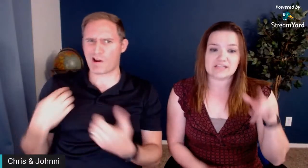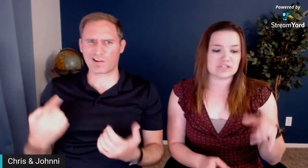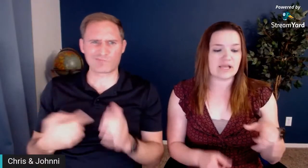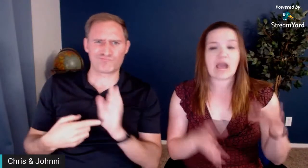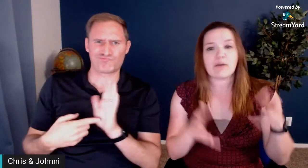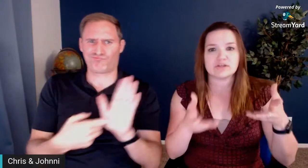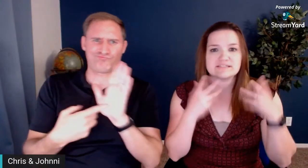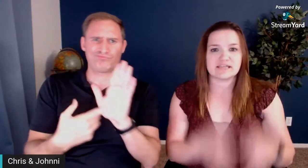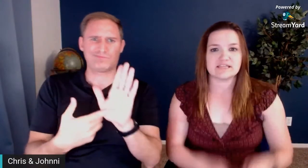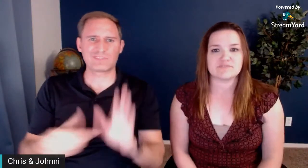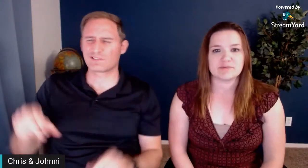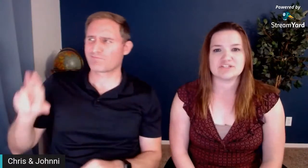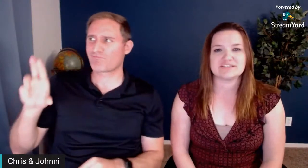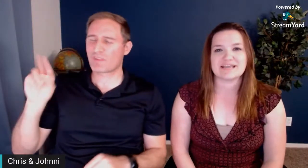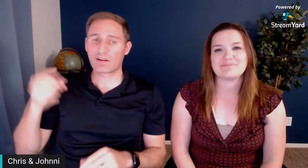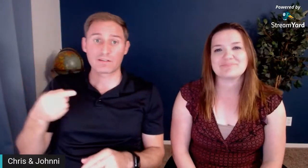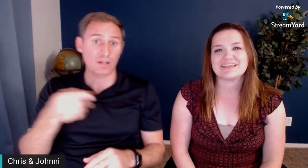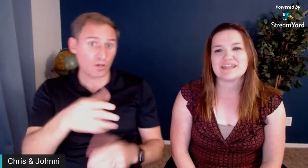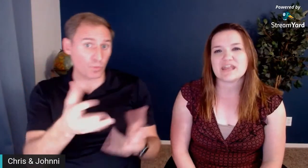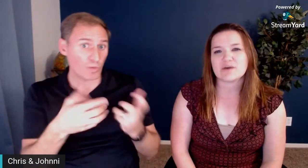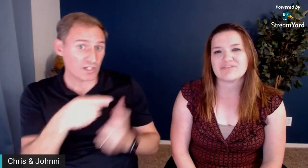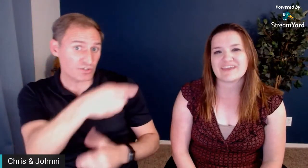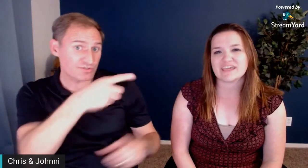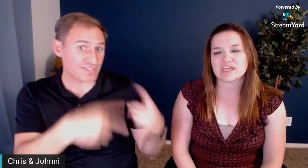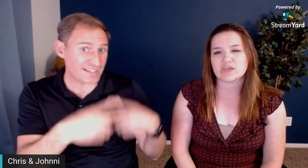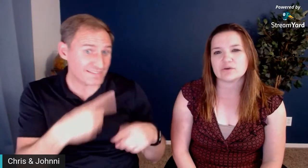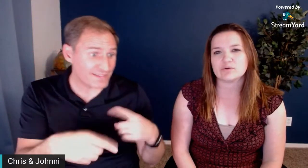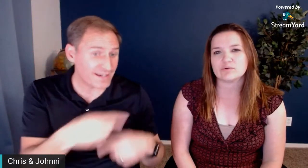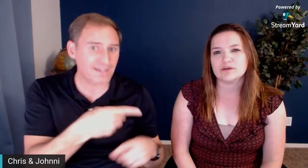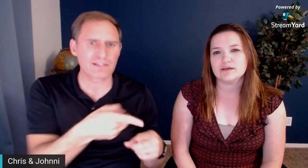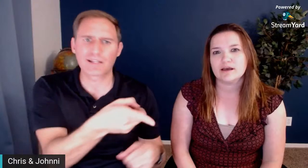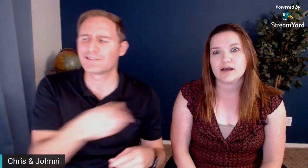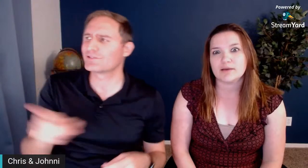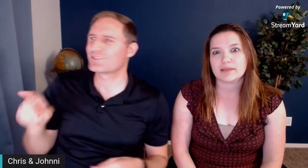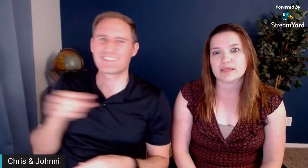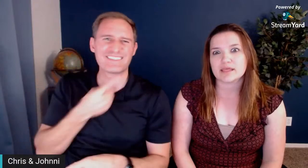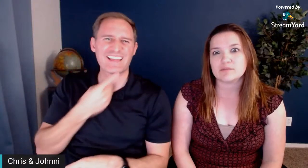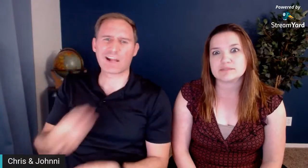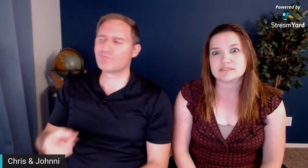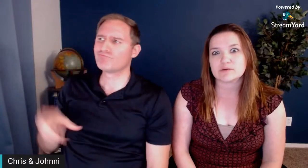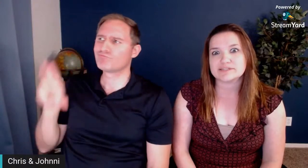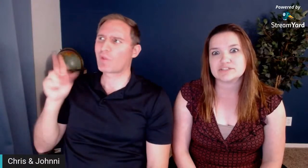her like i want you to sign this for me and she's like no thank you i'm like it wasn't a question